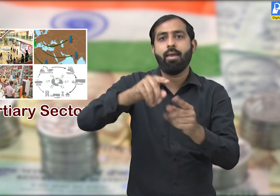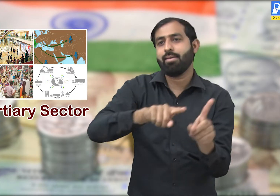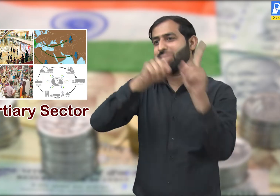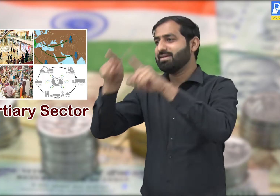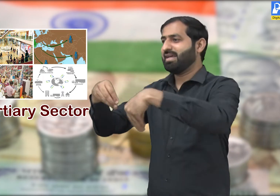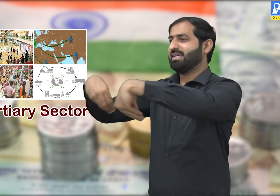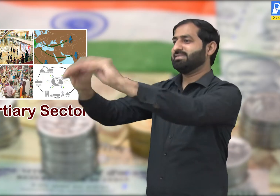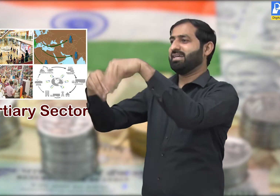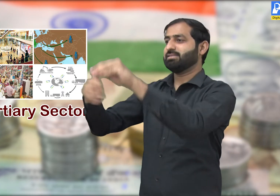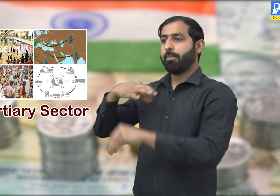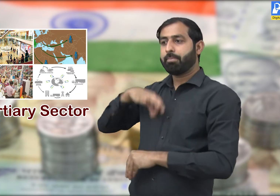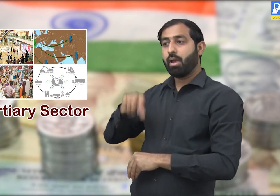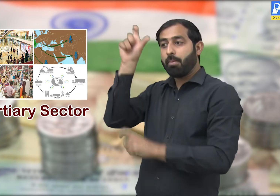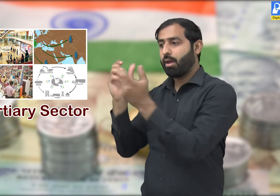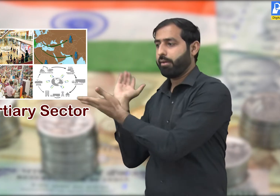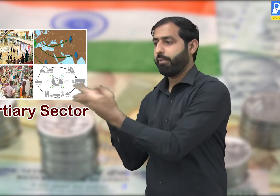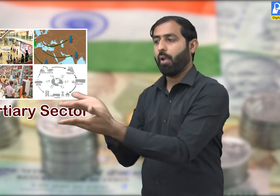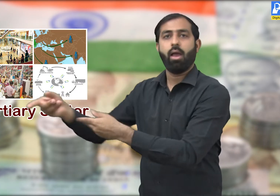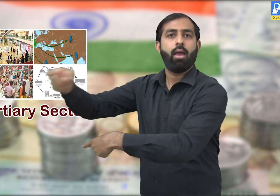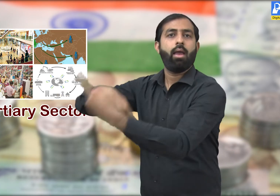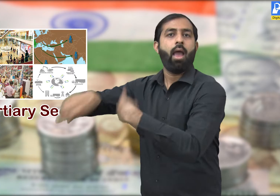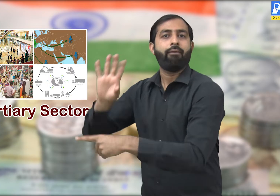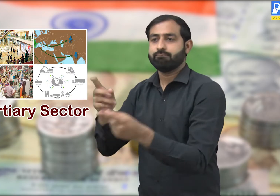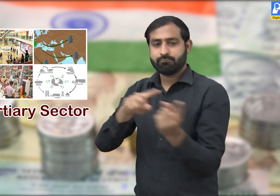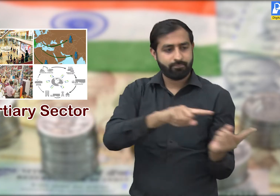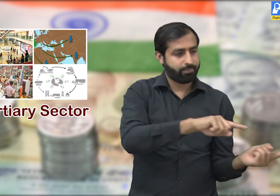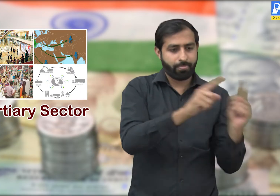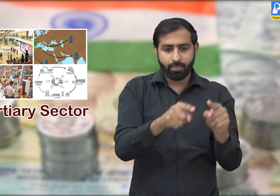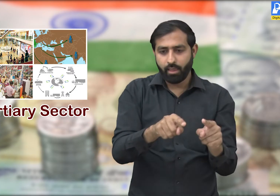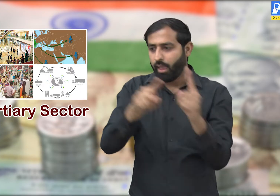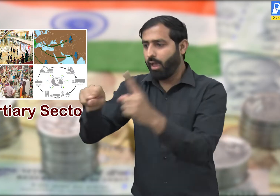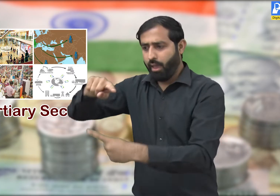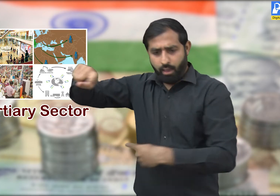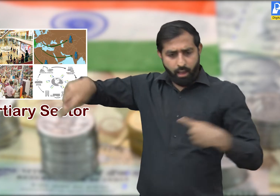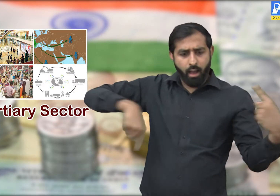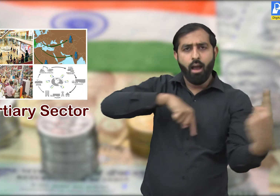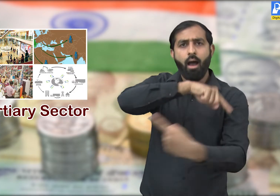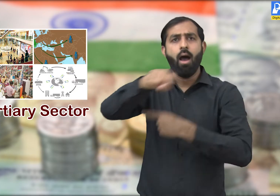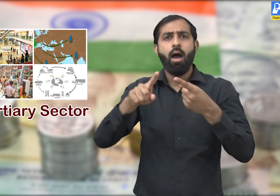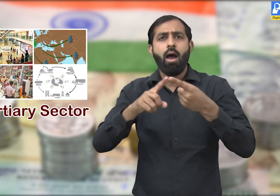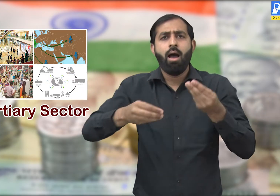created for the produce to finally reach the consumer. In this chain there are many people